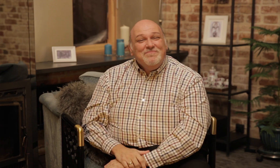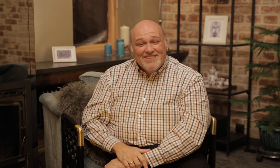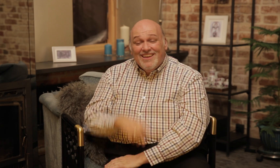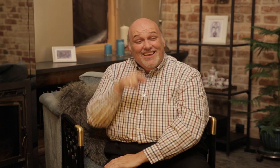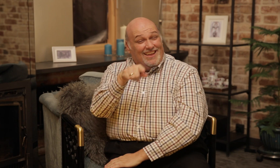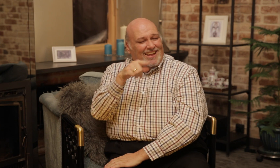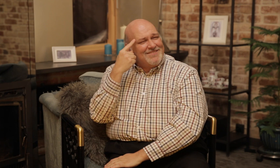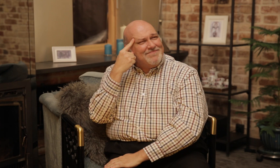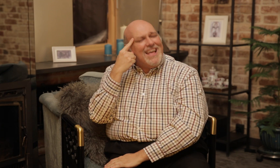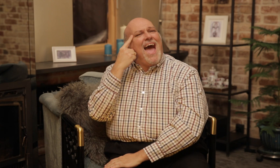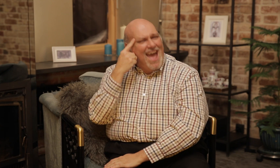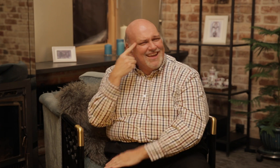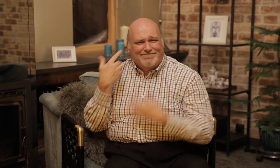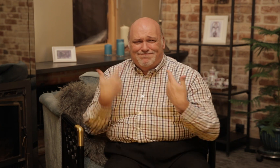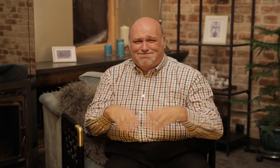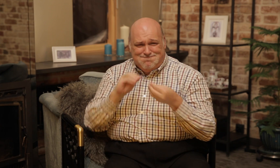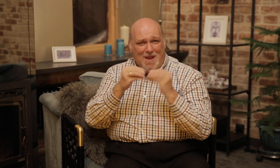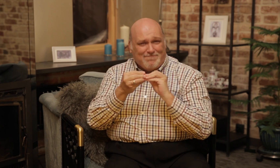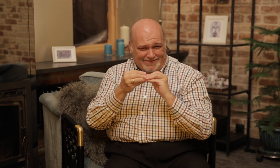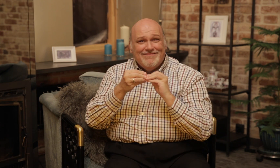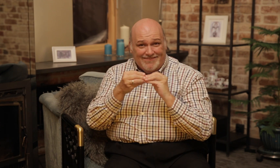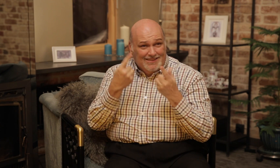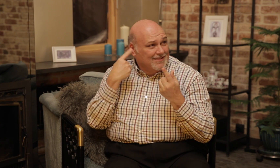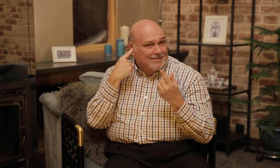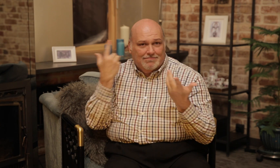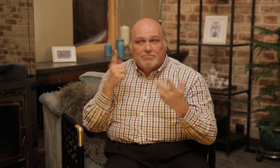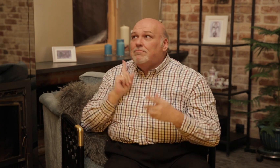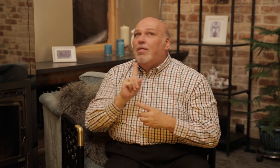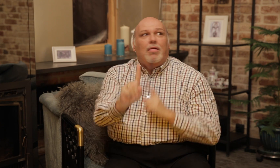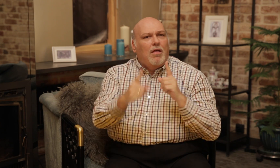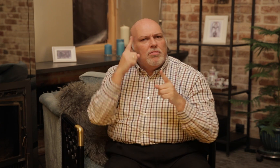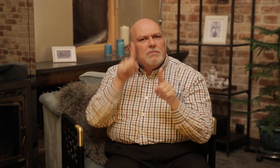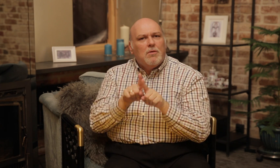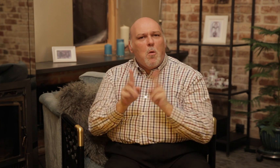Yes, that is a big problem for Deaf, walking in unaware something is going on.